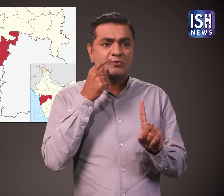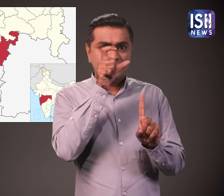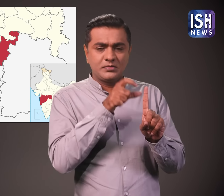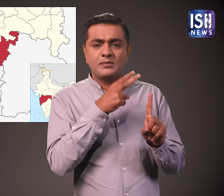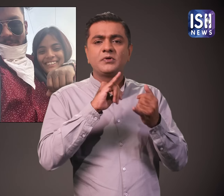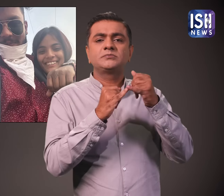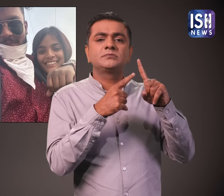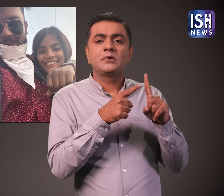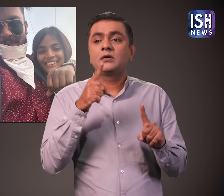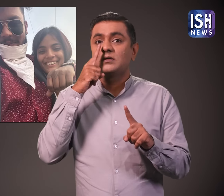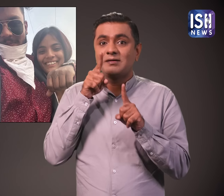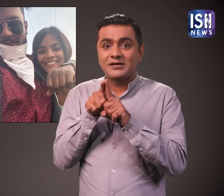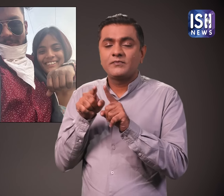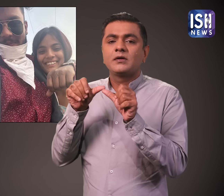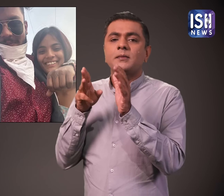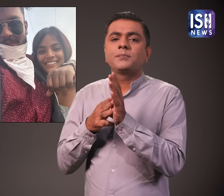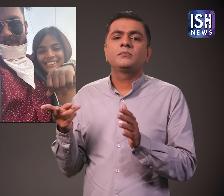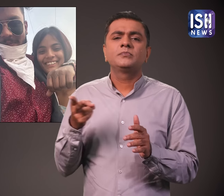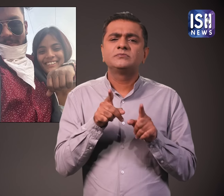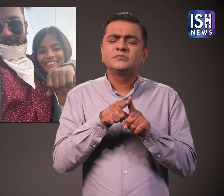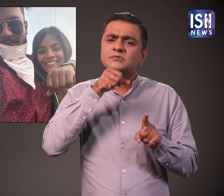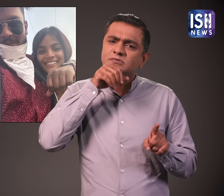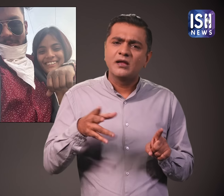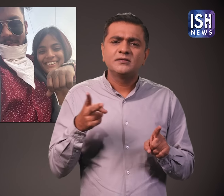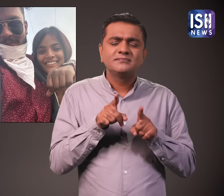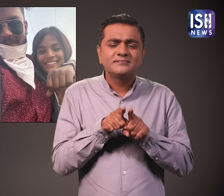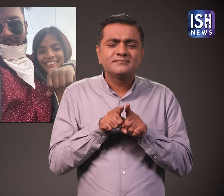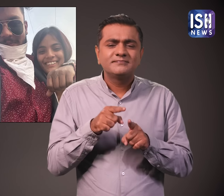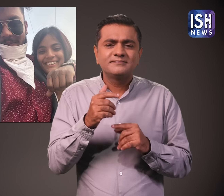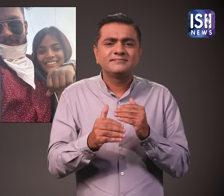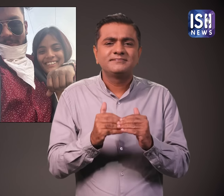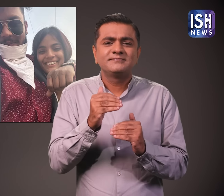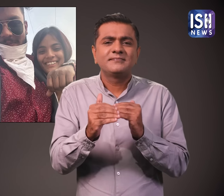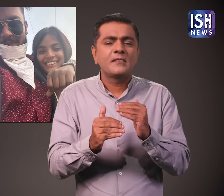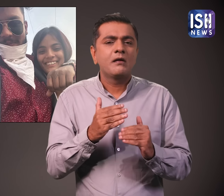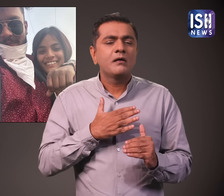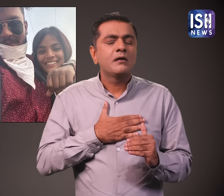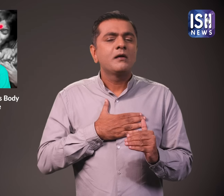Saksham Tate and Aanchal Mamilwad, a young couple, were deeply in love.